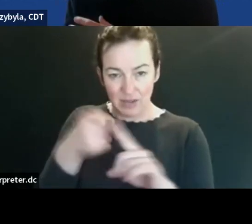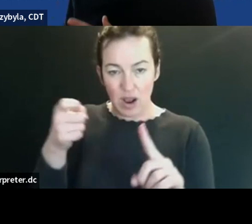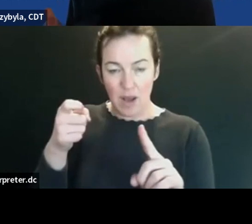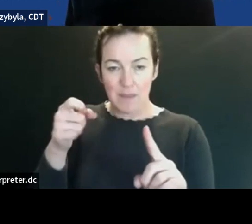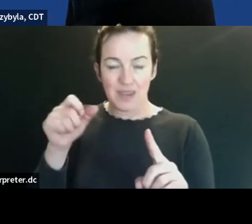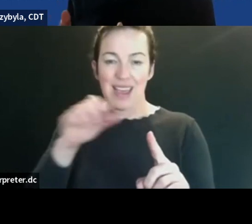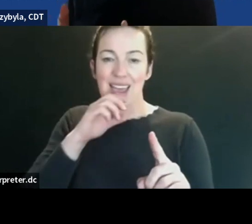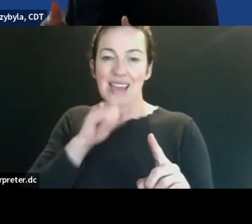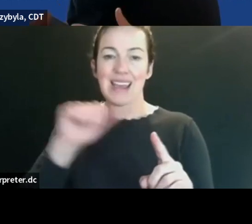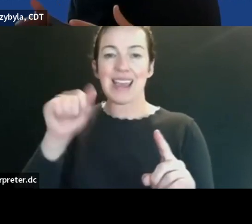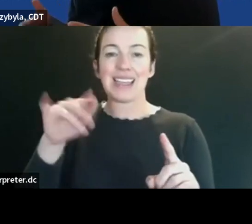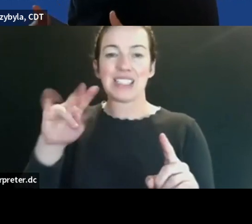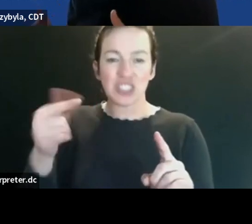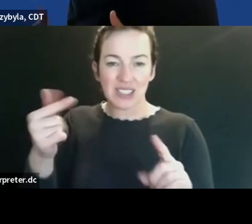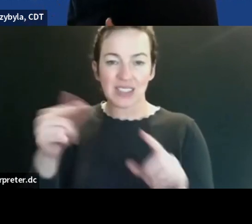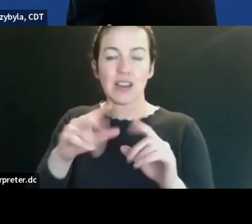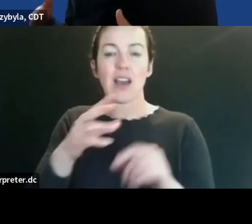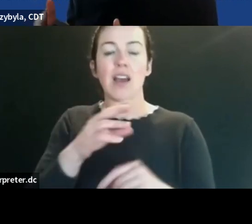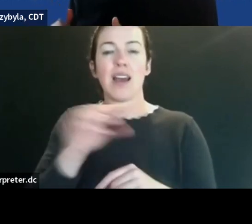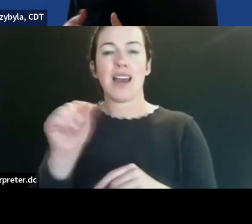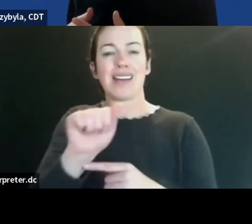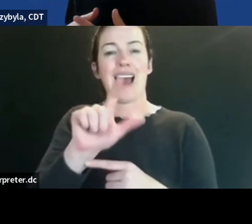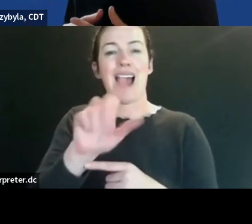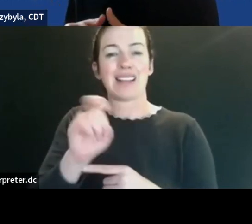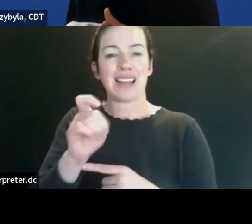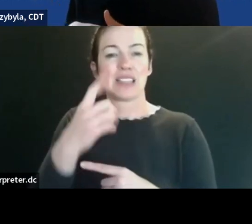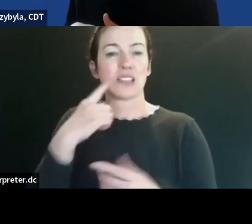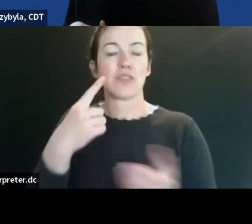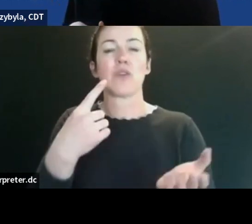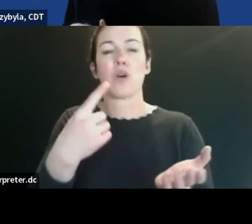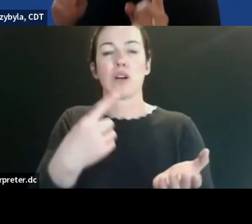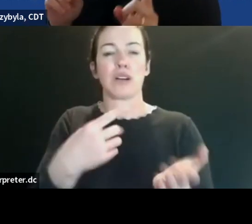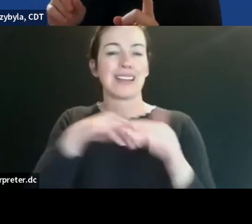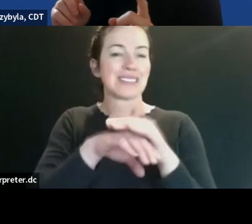kind of kind of talk about accessibility and civic participation. But one of the things